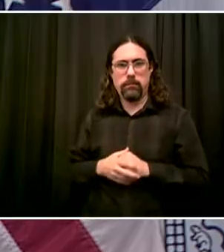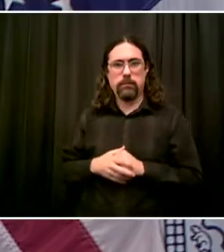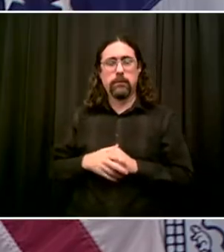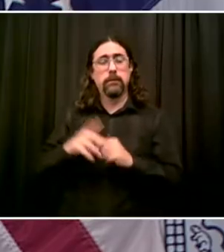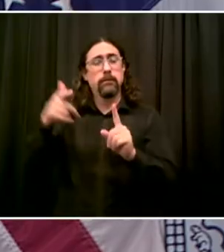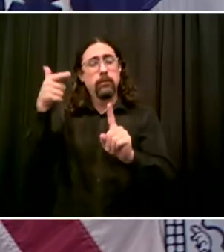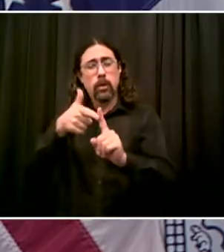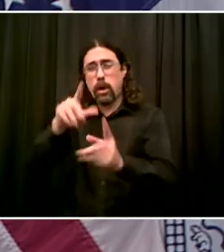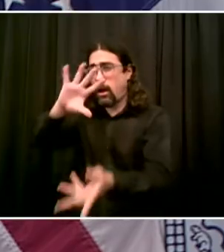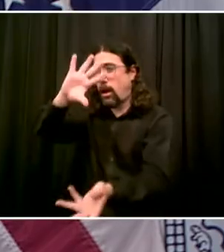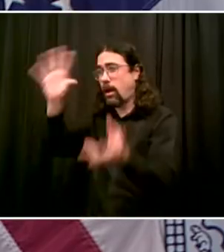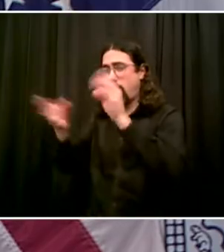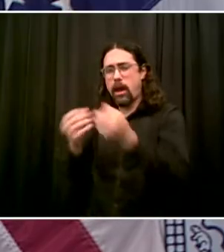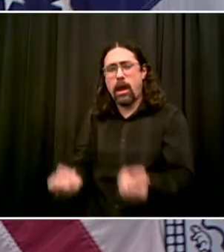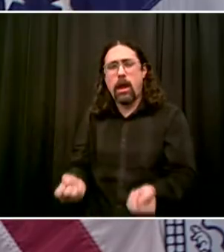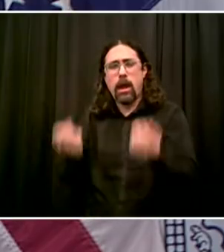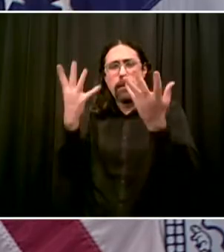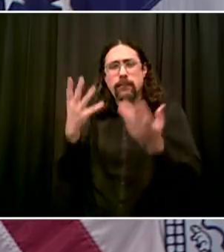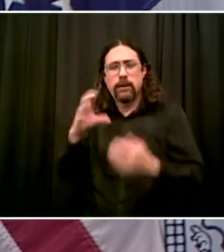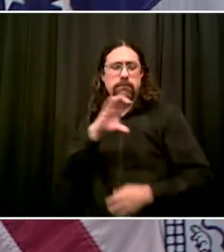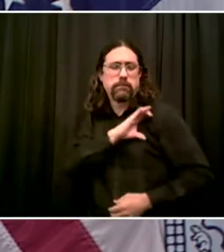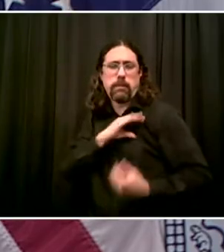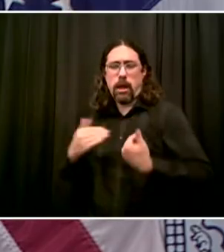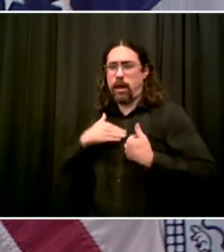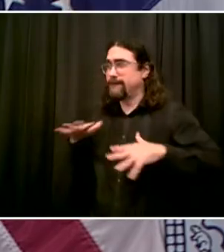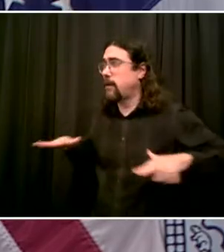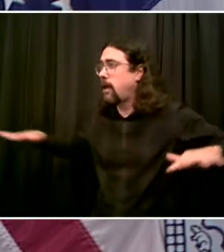OCMPENSATE FOR THAT WITH A